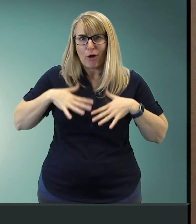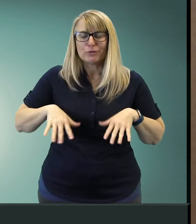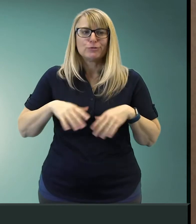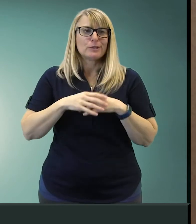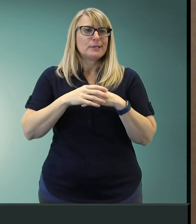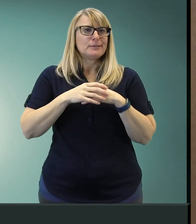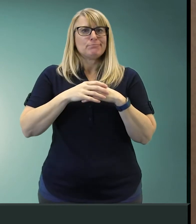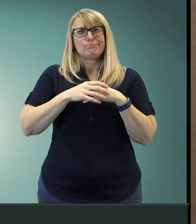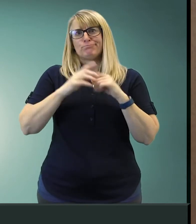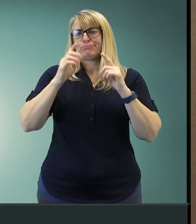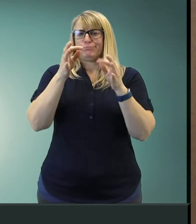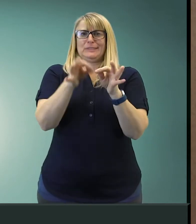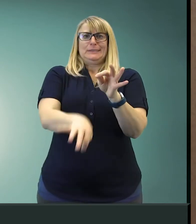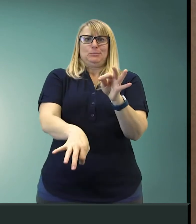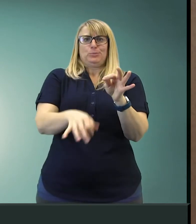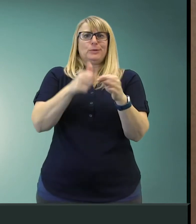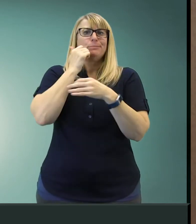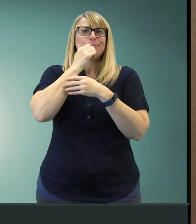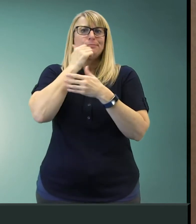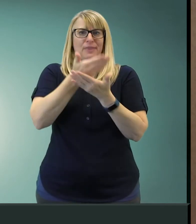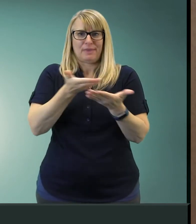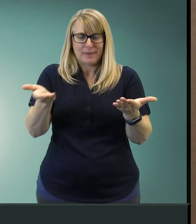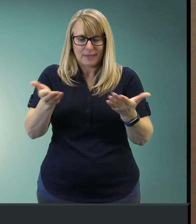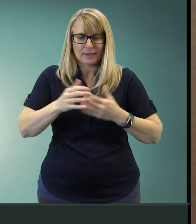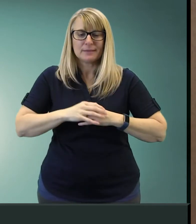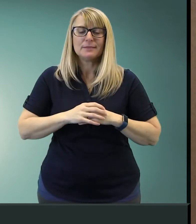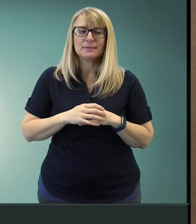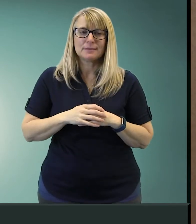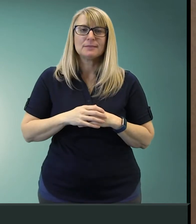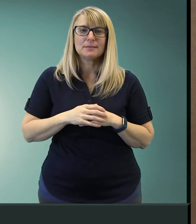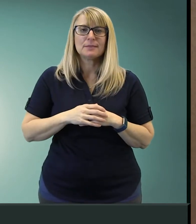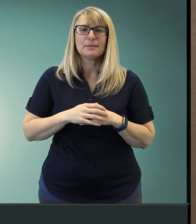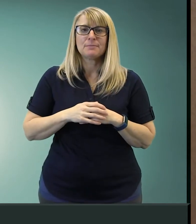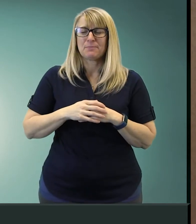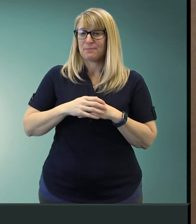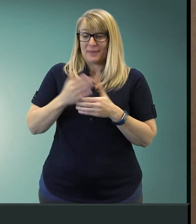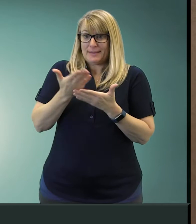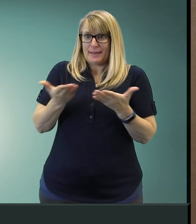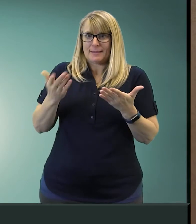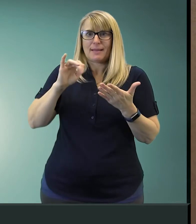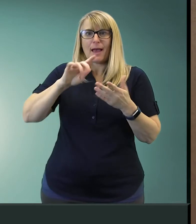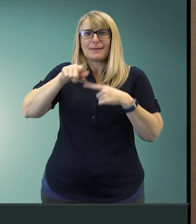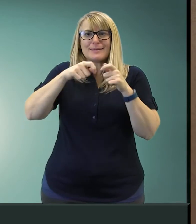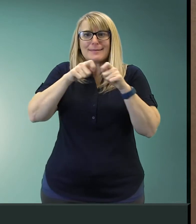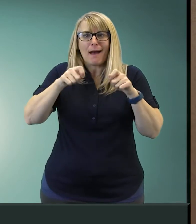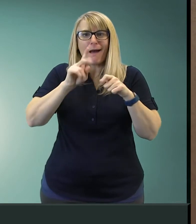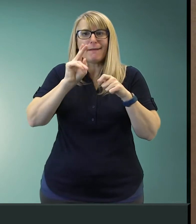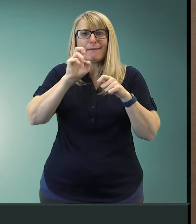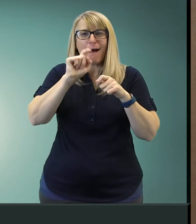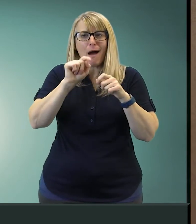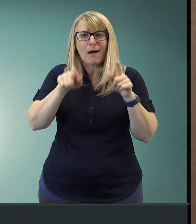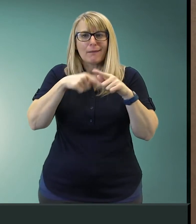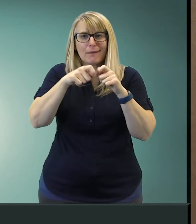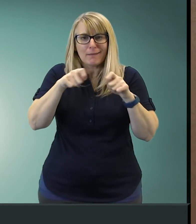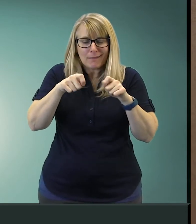doing really simple everyday tasks, even something like tying knots for instance.